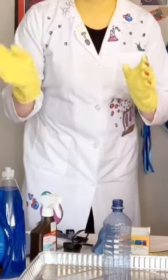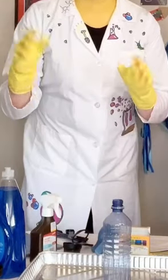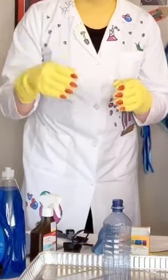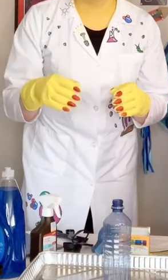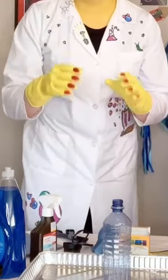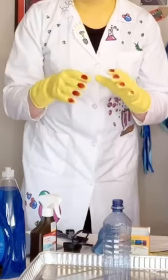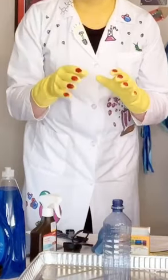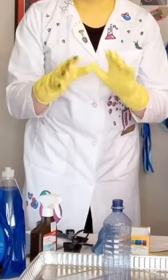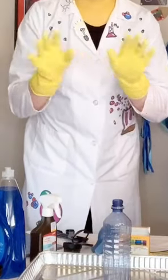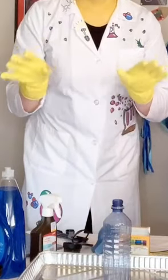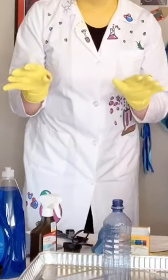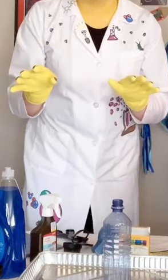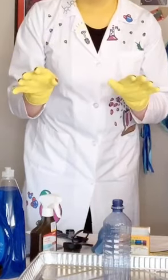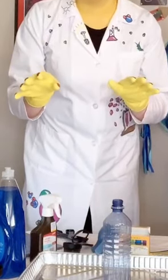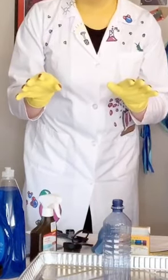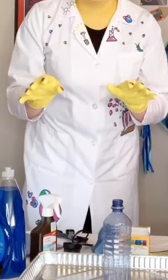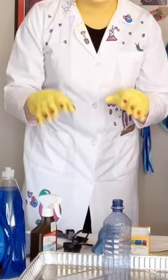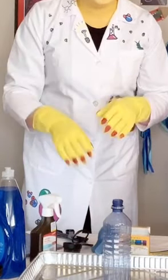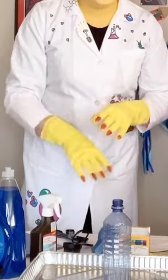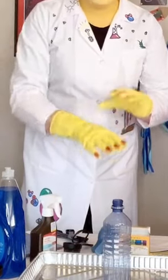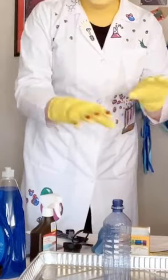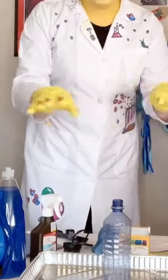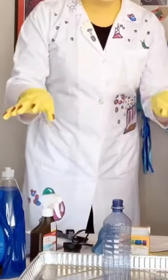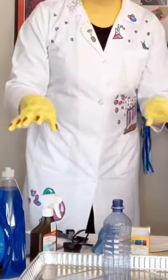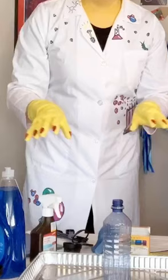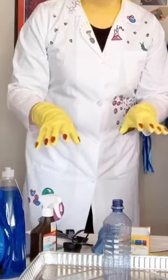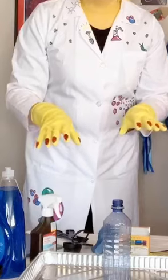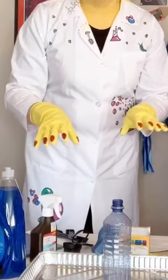go and gather it. I'm sure you already have it nearby. We're gonna lay it all